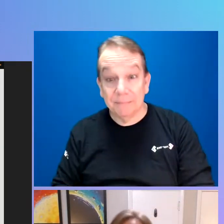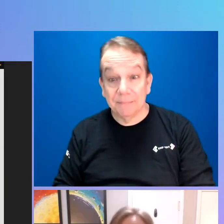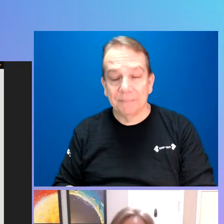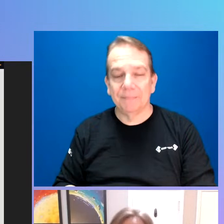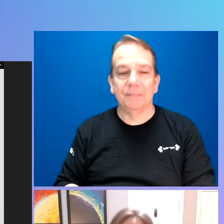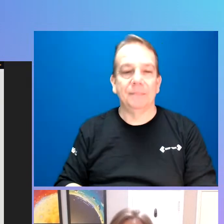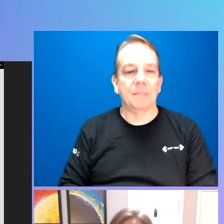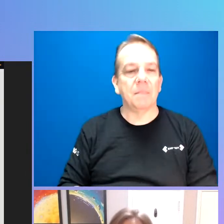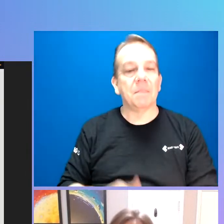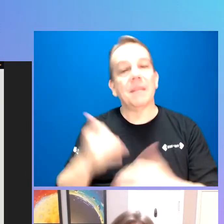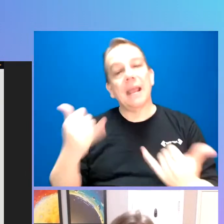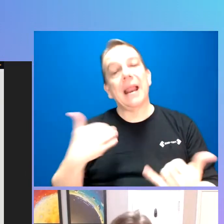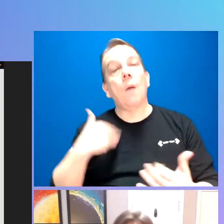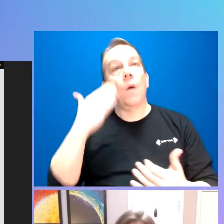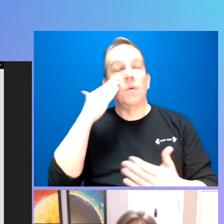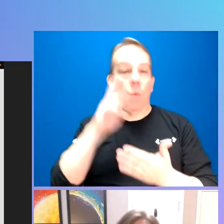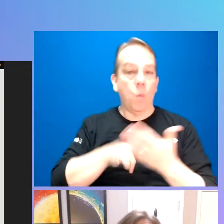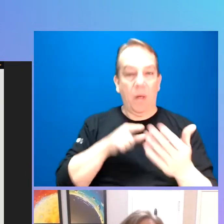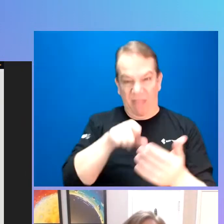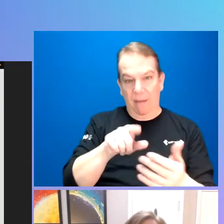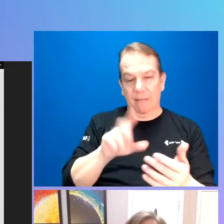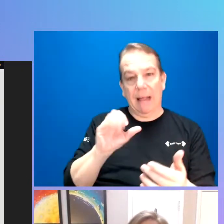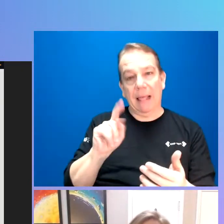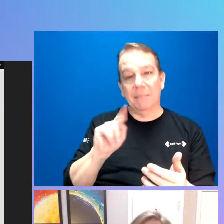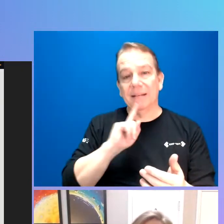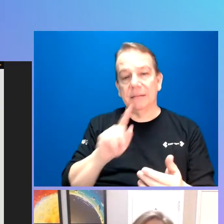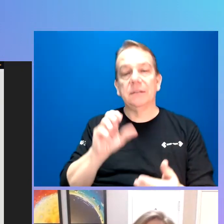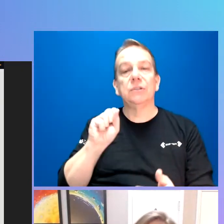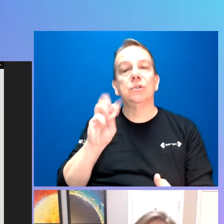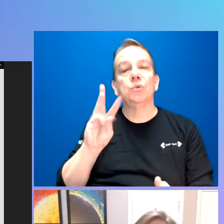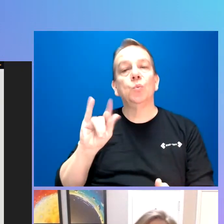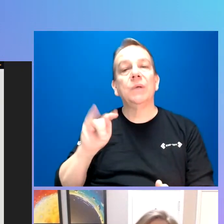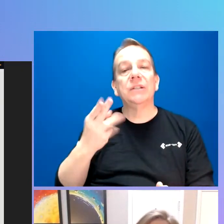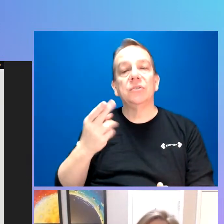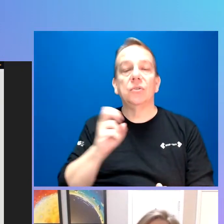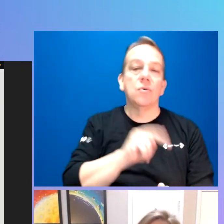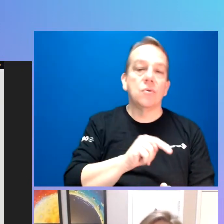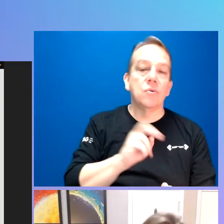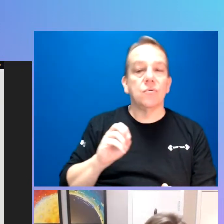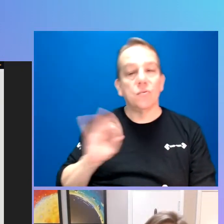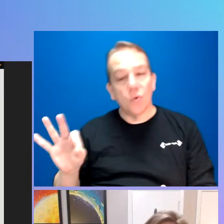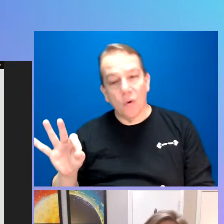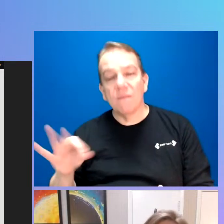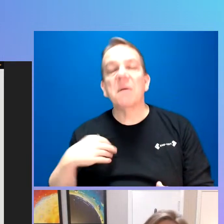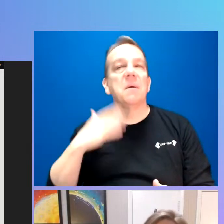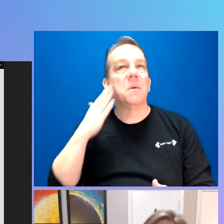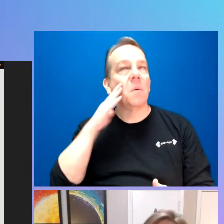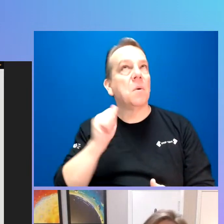now that I know what this element is, it's a switch and I know the Aria properties, it'll